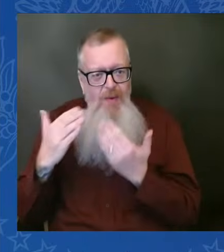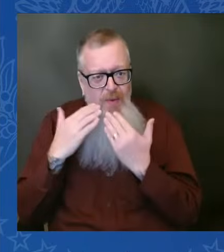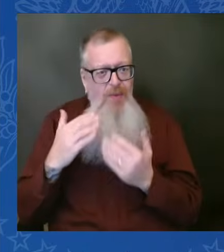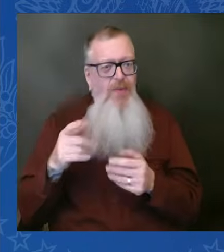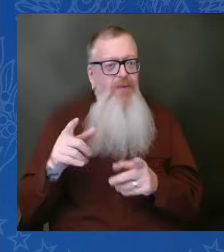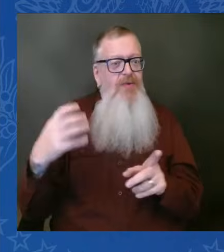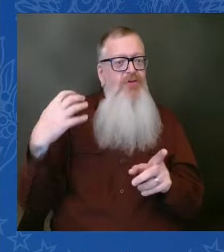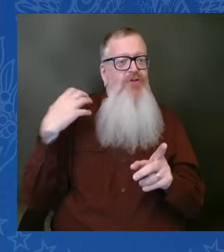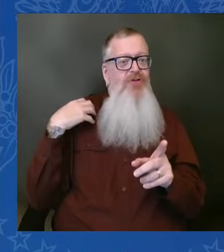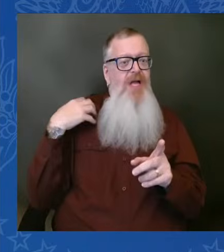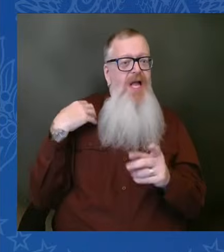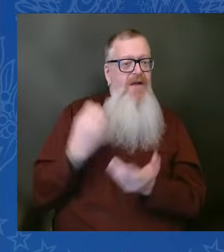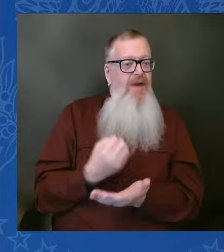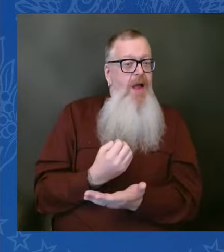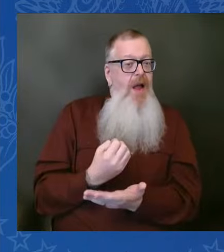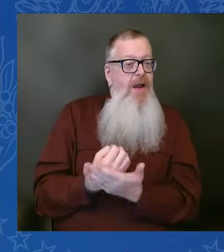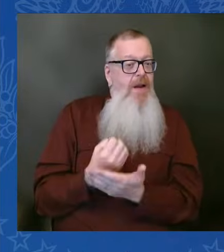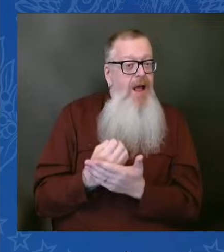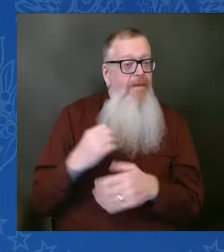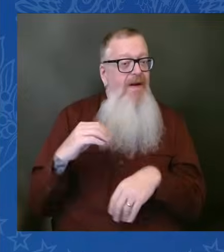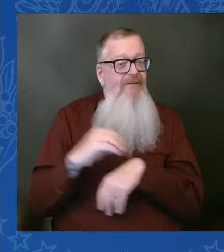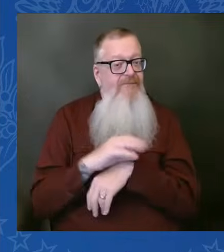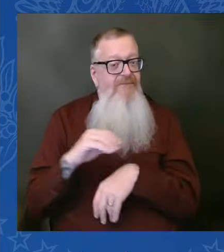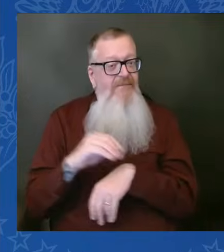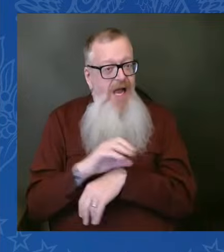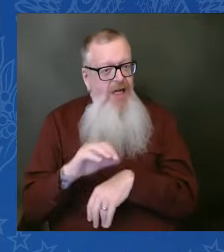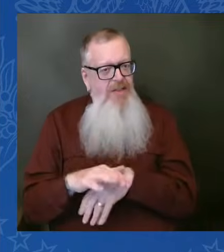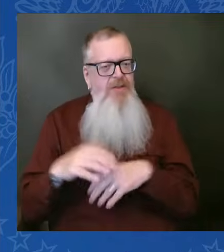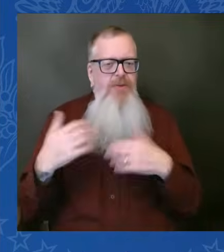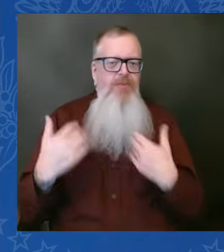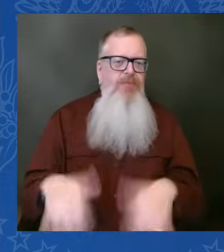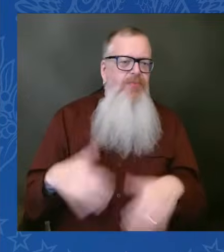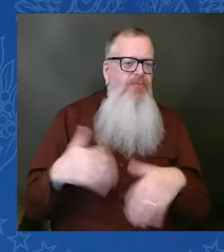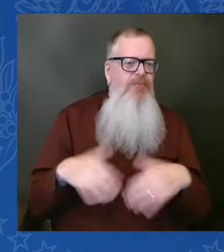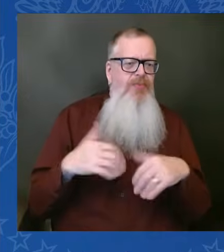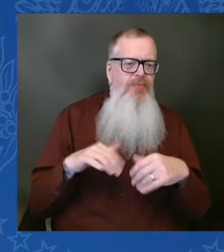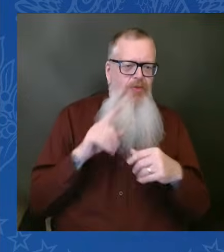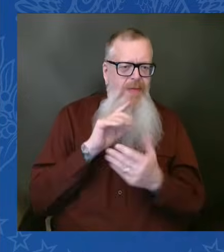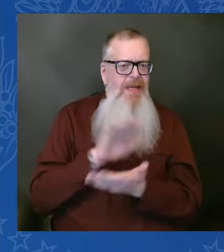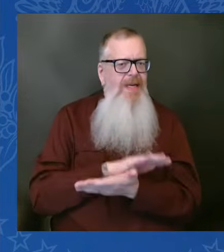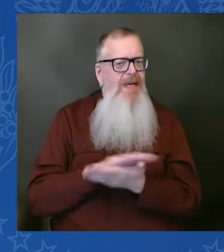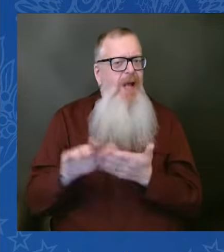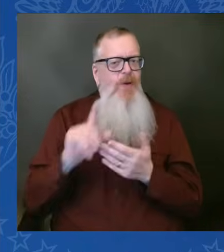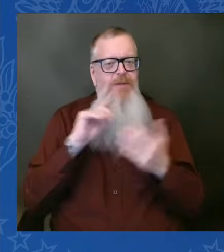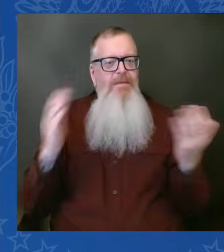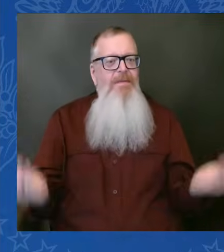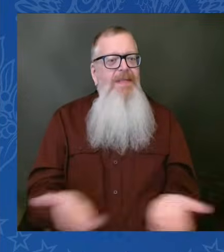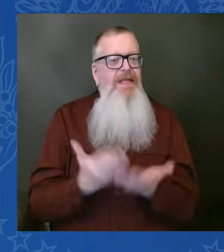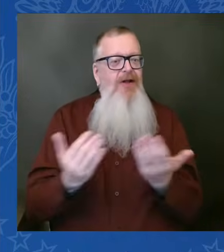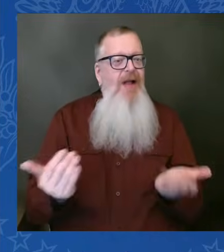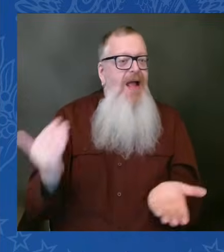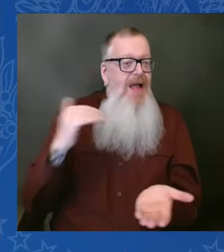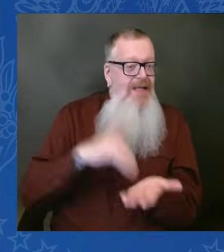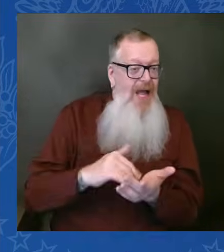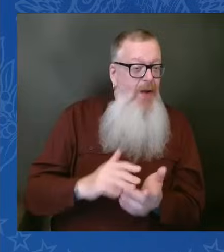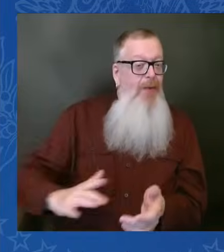And it’s great to be back at Brookings Institution. I started here 400 years ago as a senator. God, it’s hard to believe.